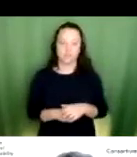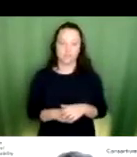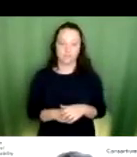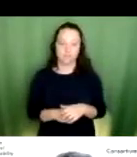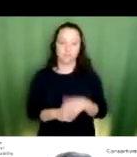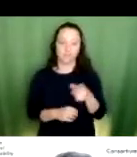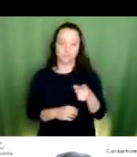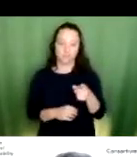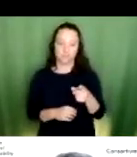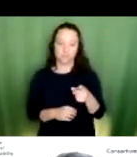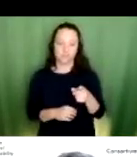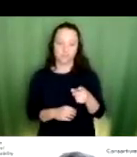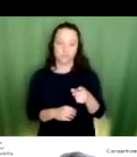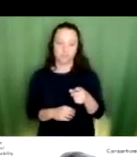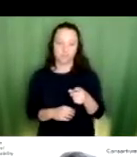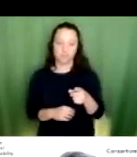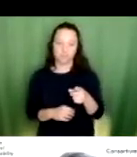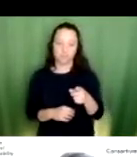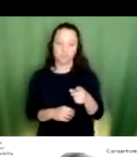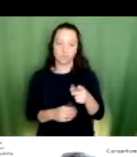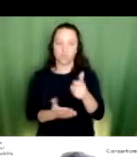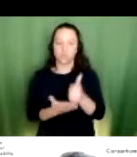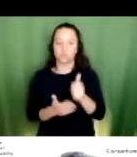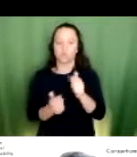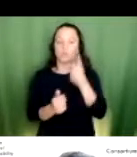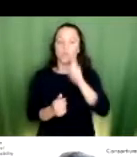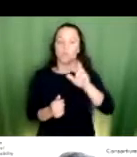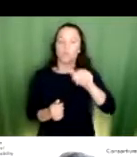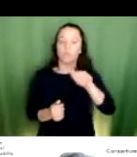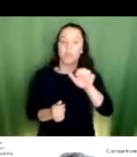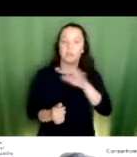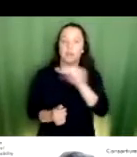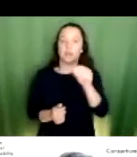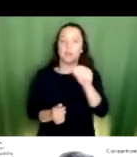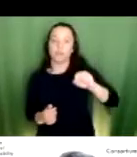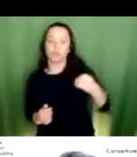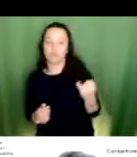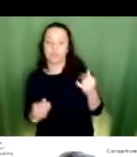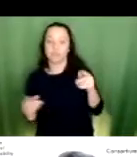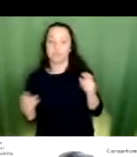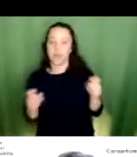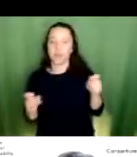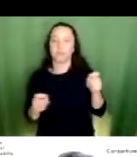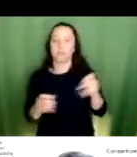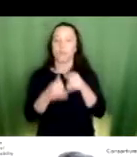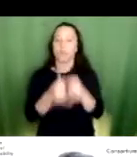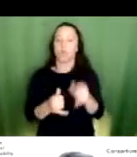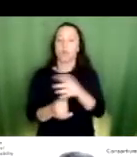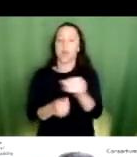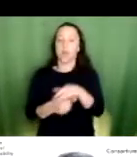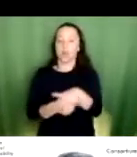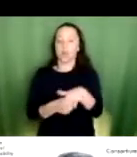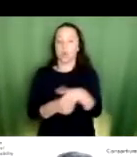first Race & Social Justice Management Award and is a local award-winning theatre artist.